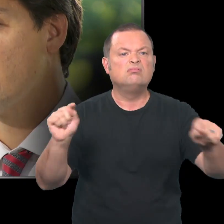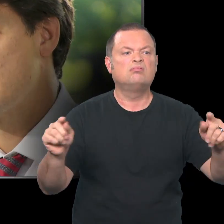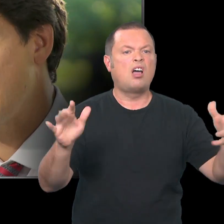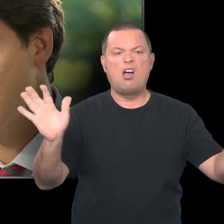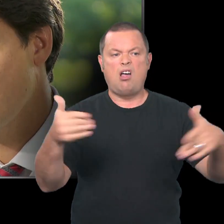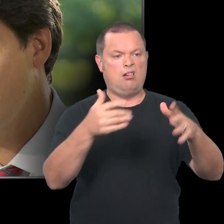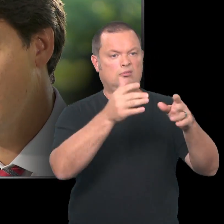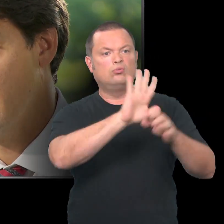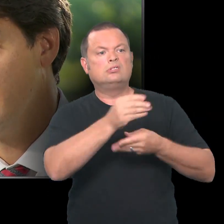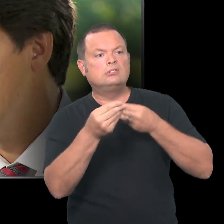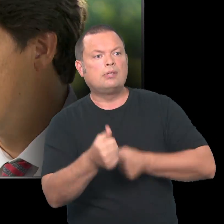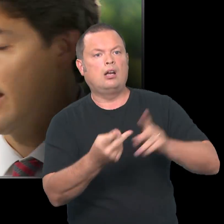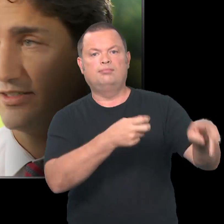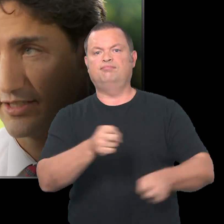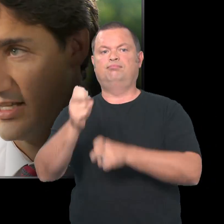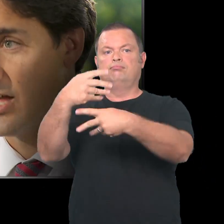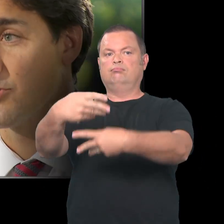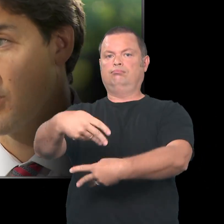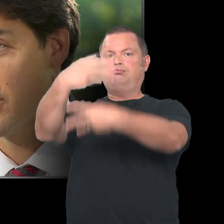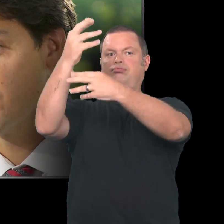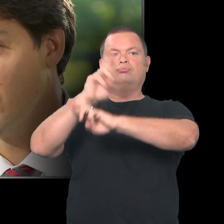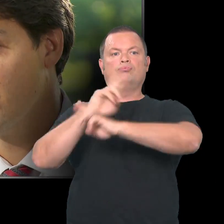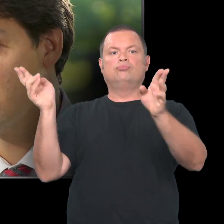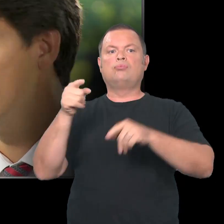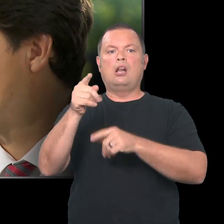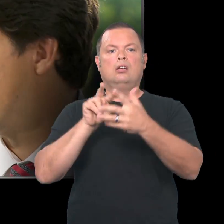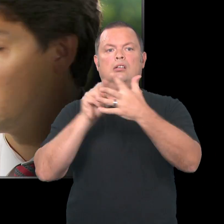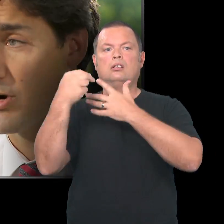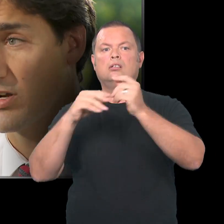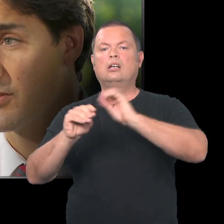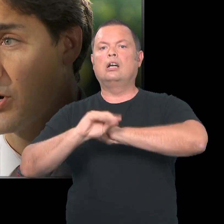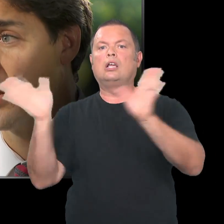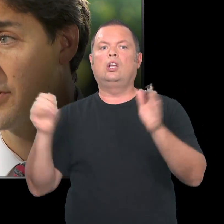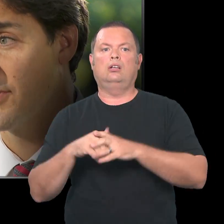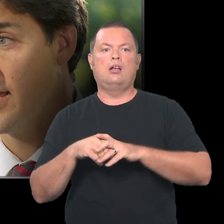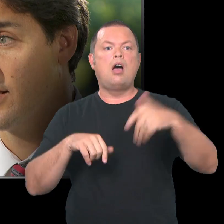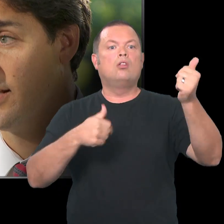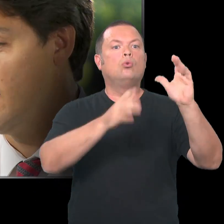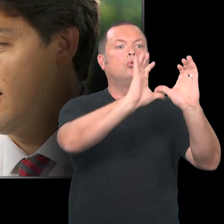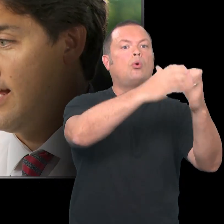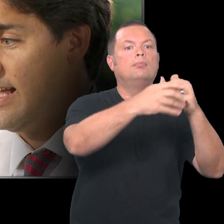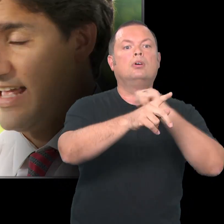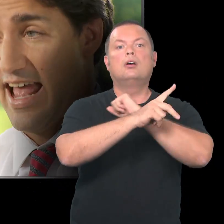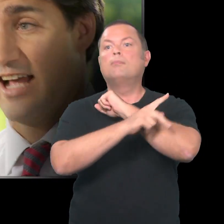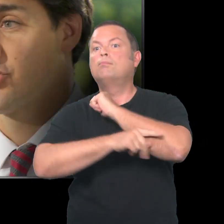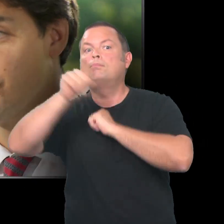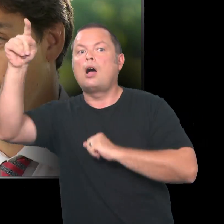as well, because they were still under my control, started posting their expenses online. And other parties followed suit,